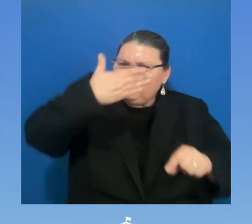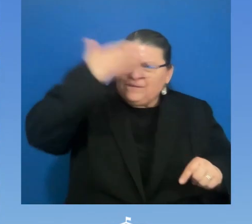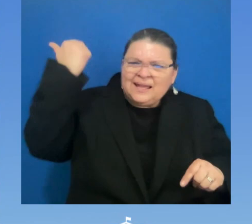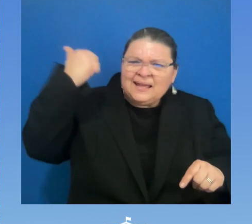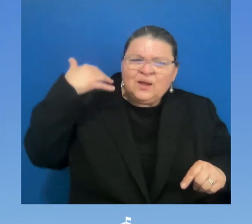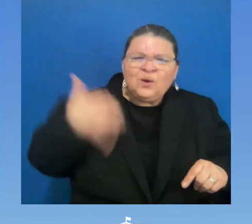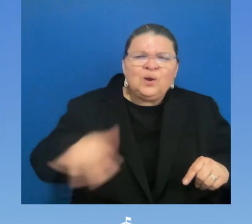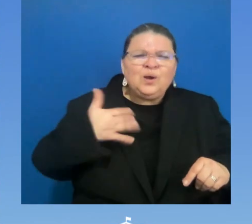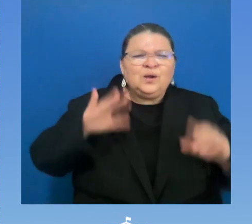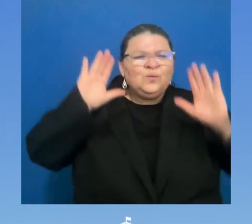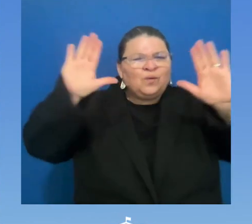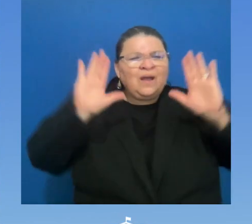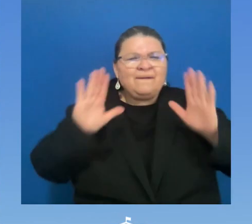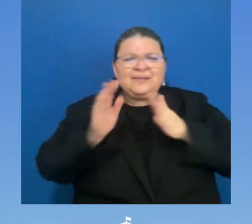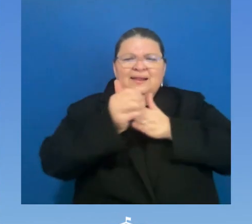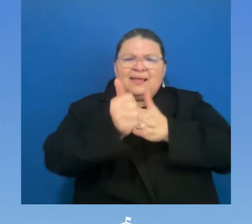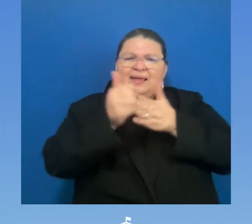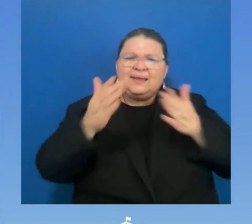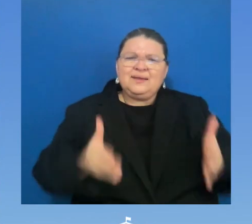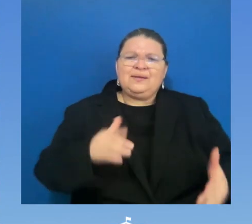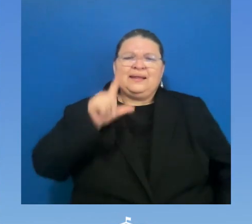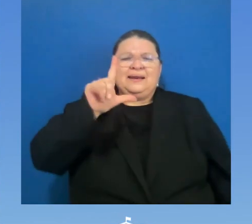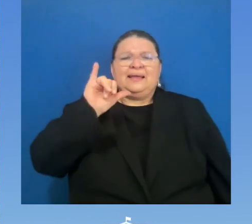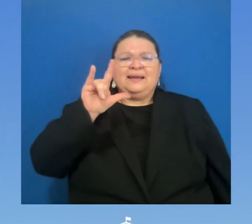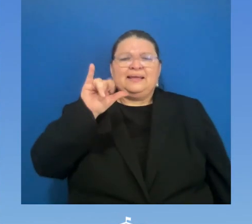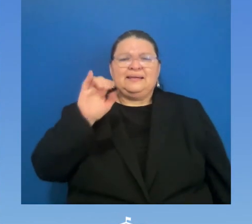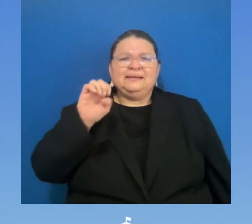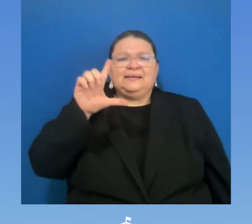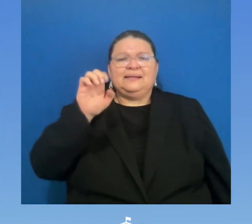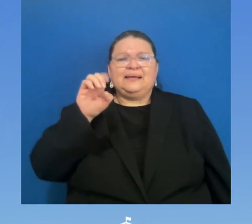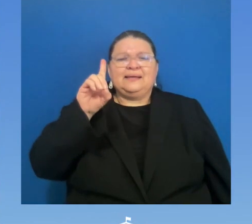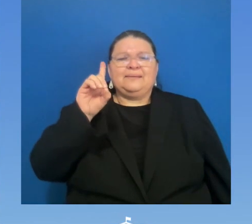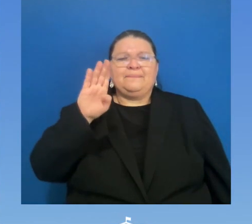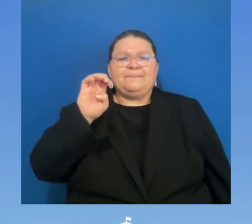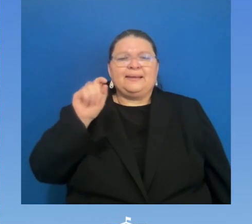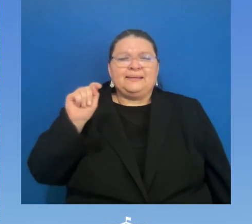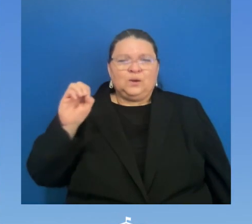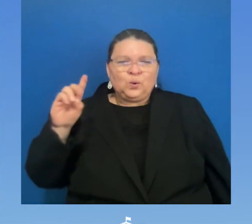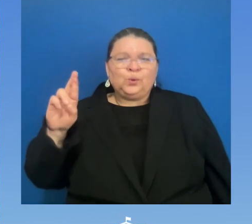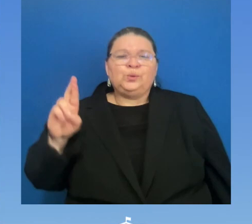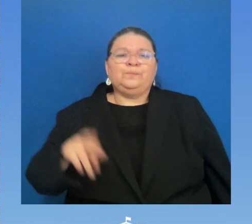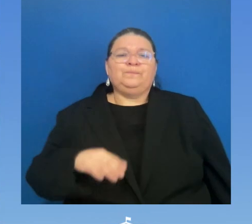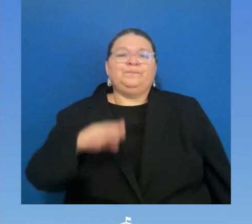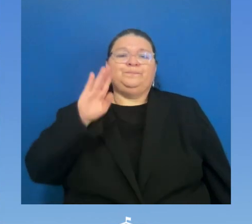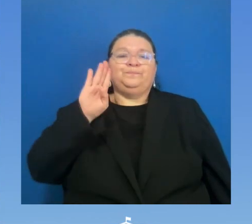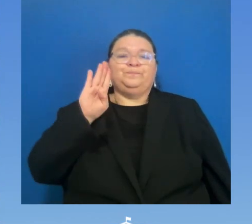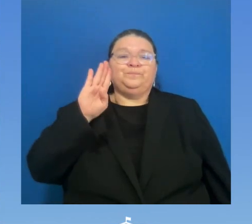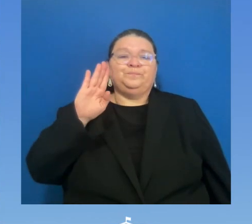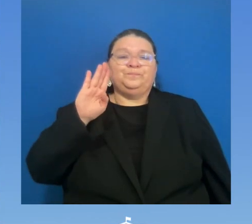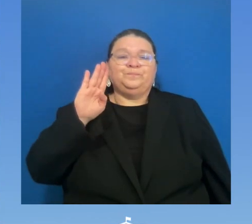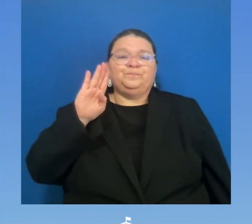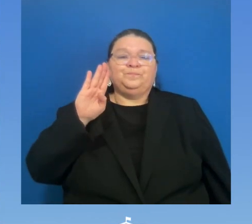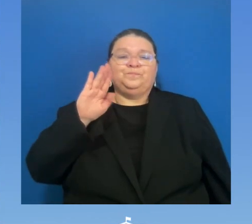as well as Billie Jean King as well as Patty Arquette. But also, we're here because of the hundreds of millions of women